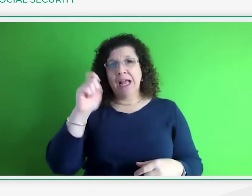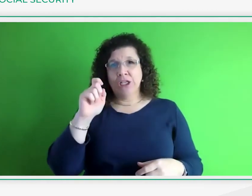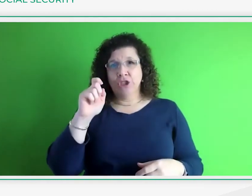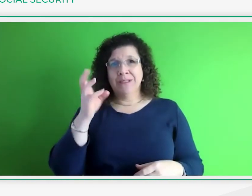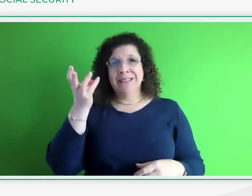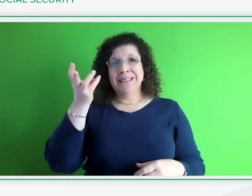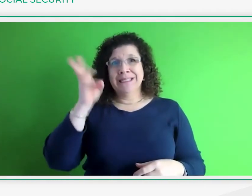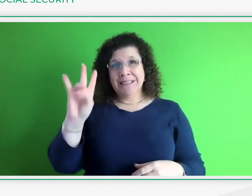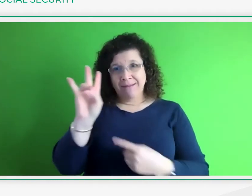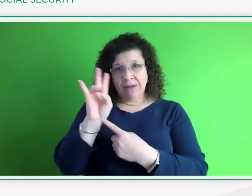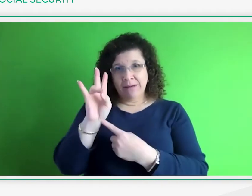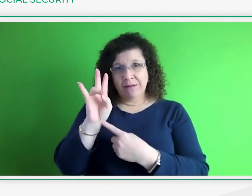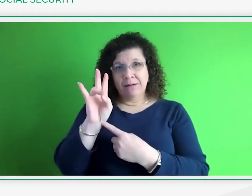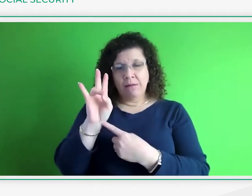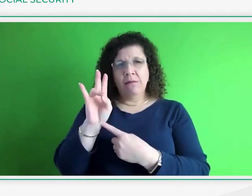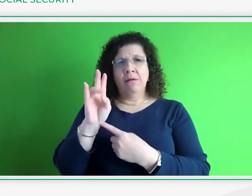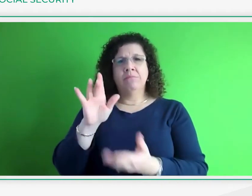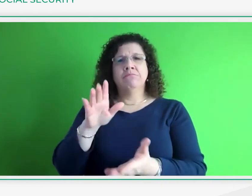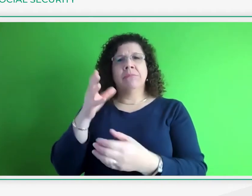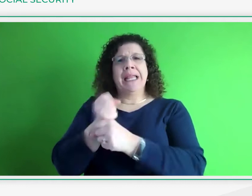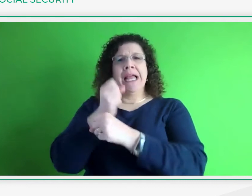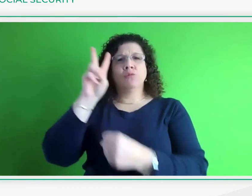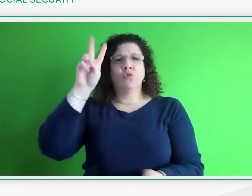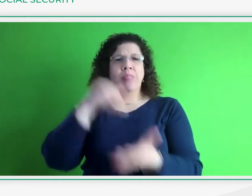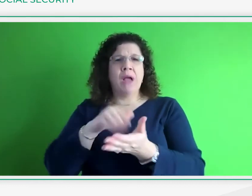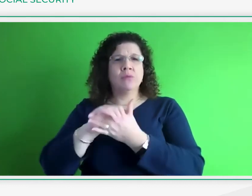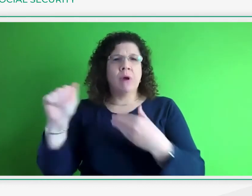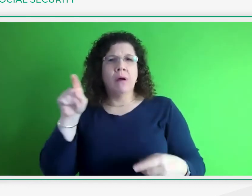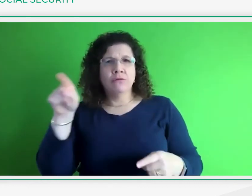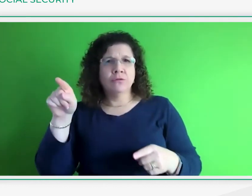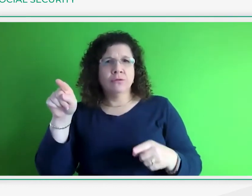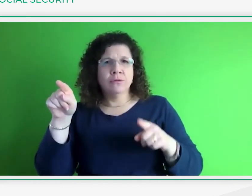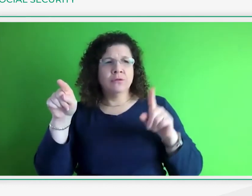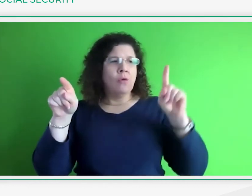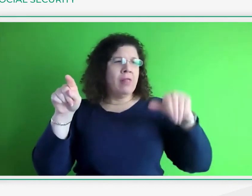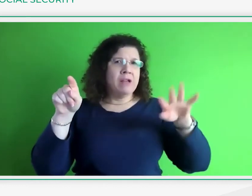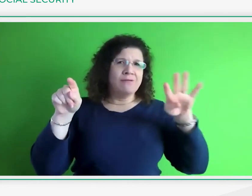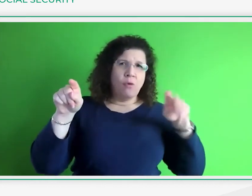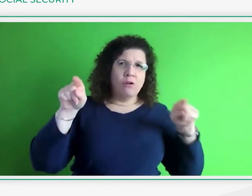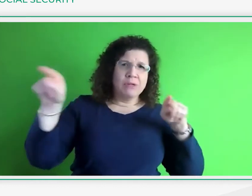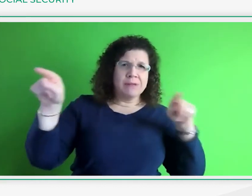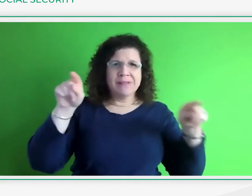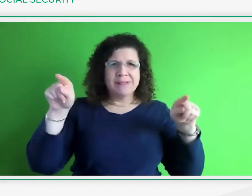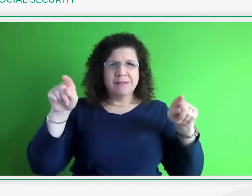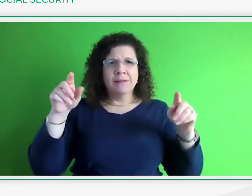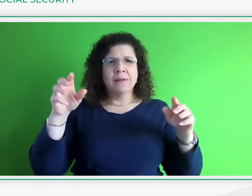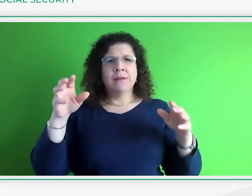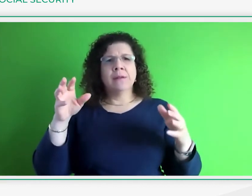If your full retirement age is 67 years old, you get the $2,000. Or $1,400.